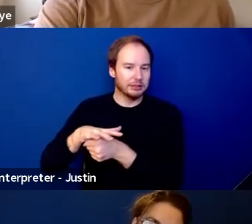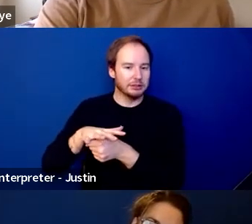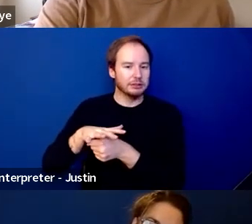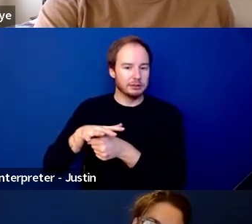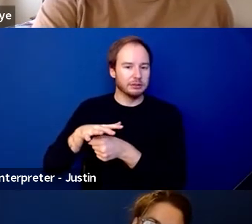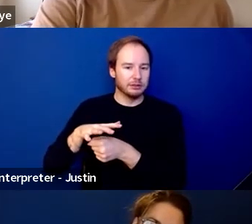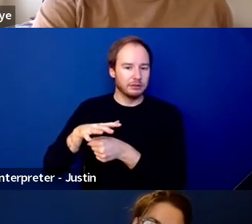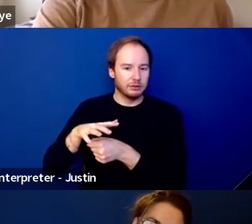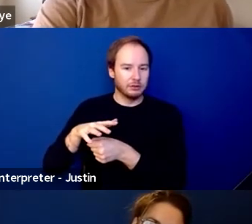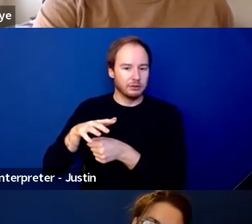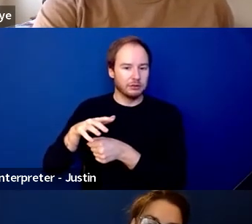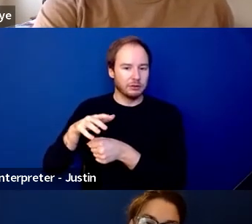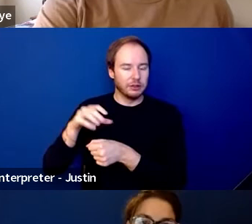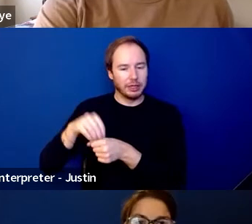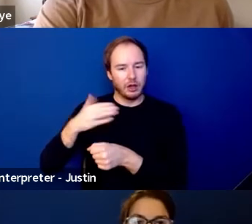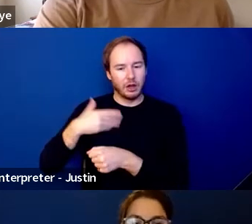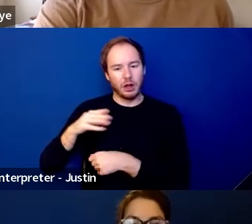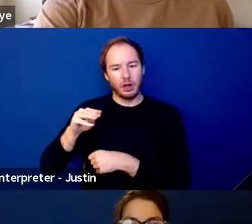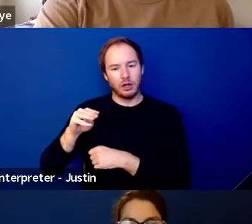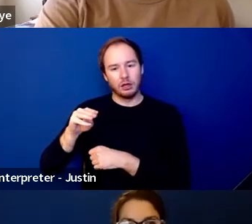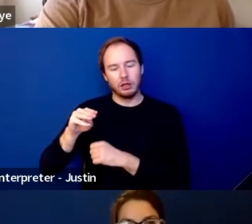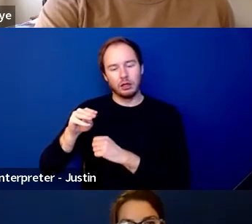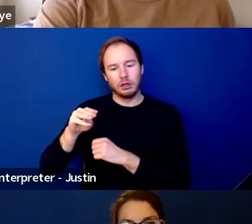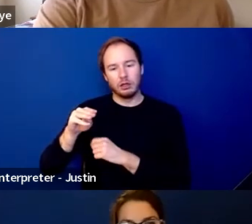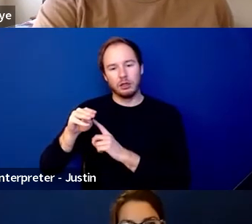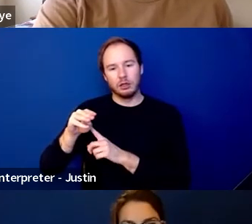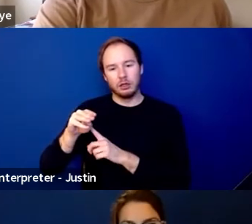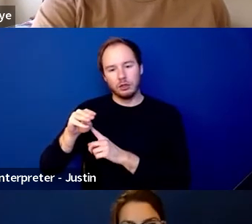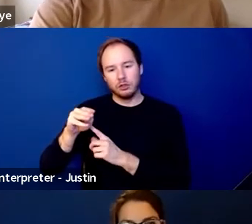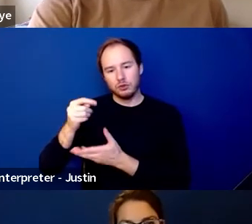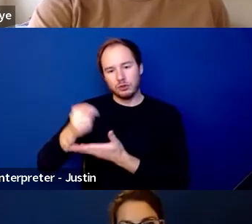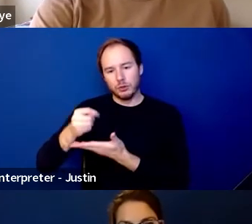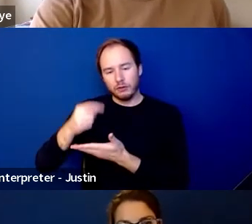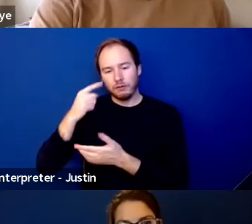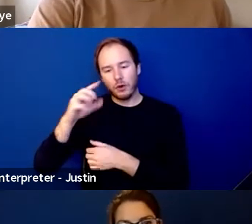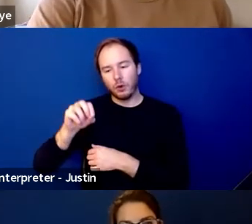MOUD clinic, medication treatment for opioid use disorder.